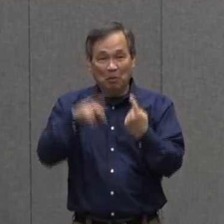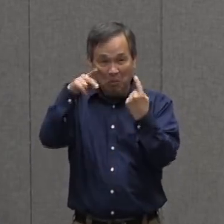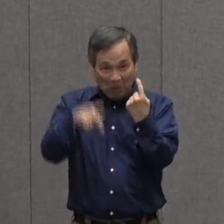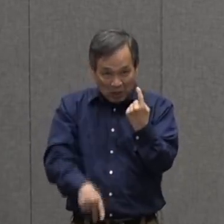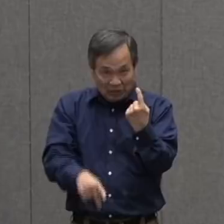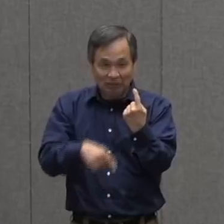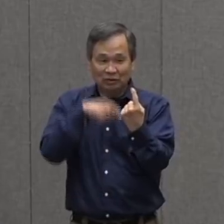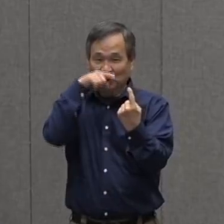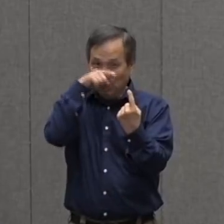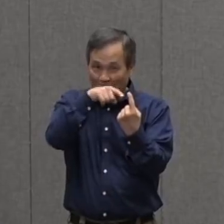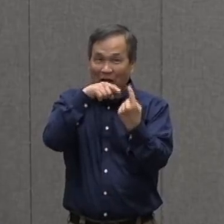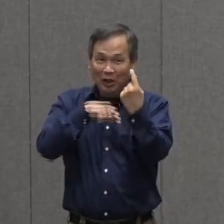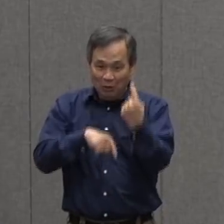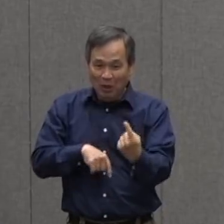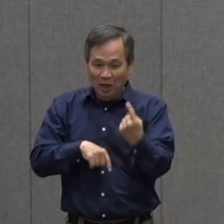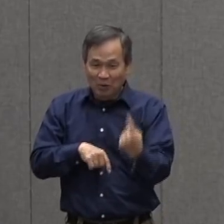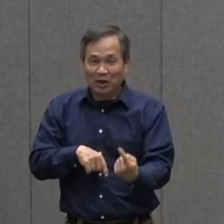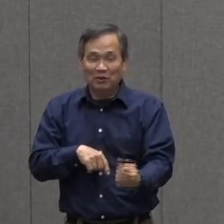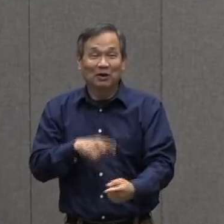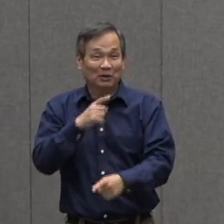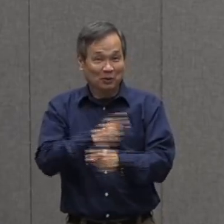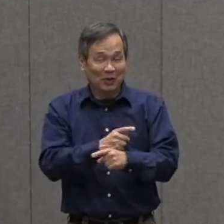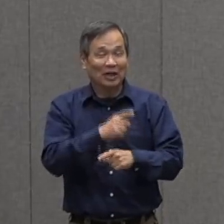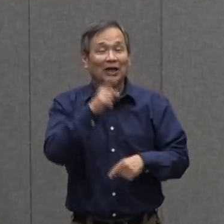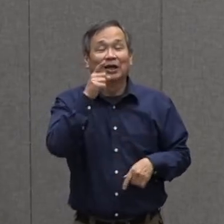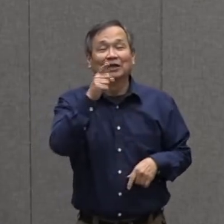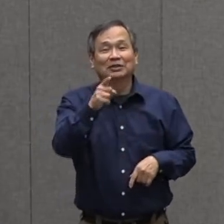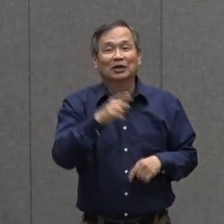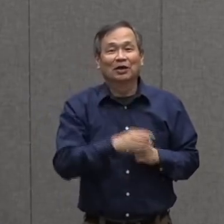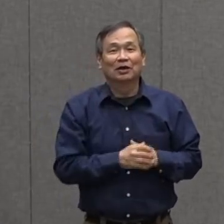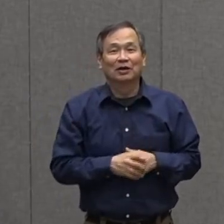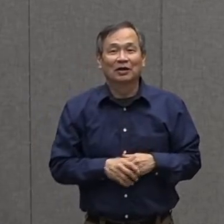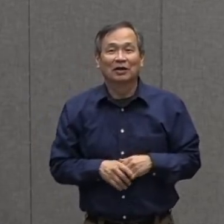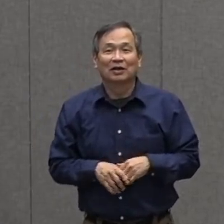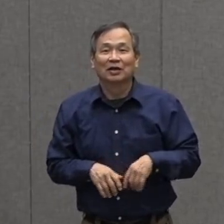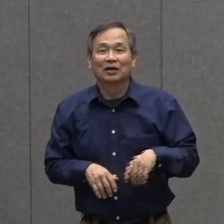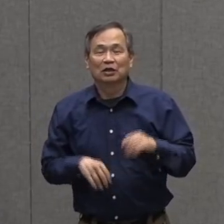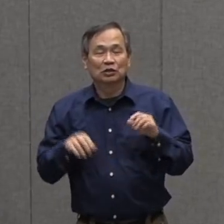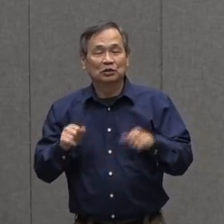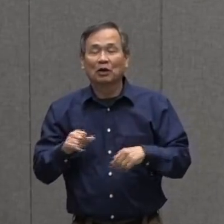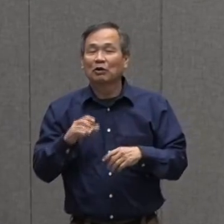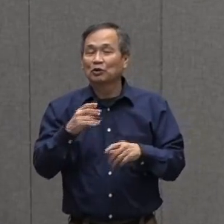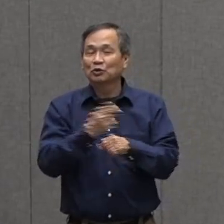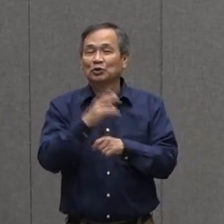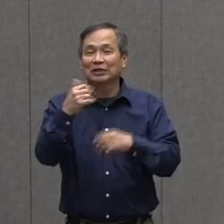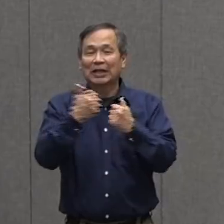Those all mean one, don't they? So if we were playing our game, you'd be holding up your one finger.